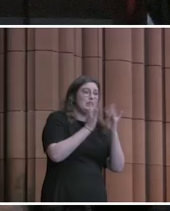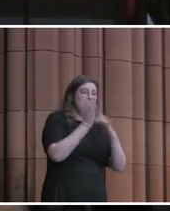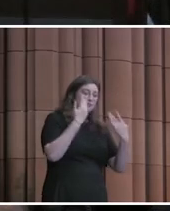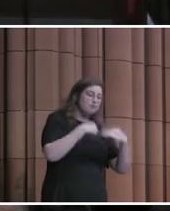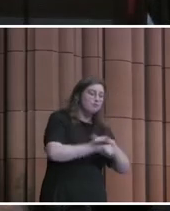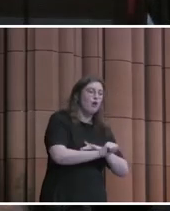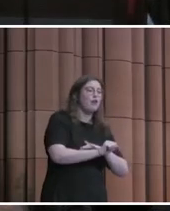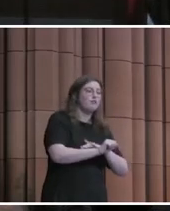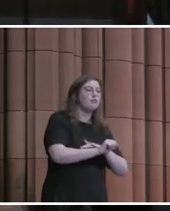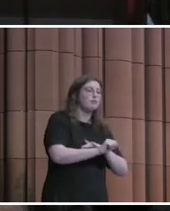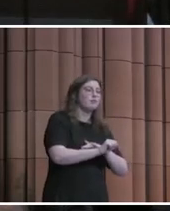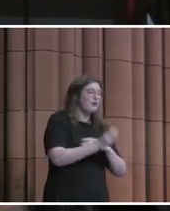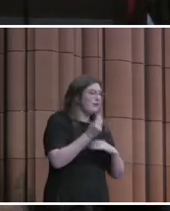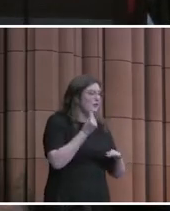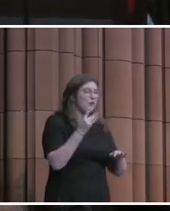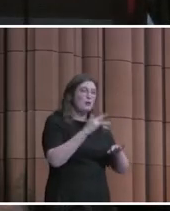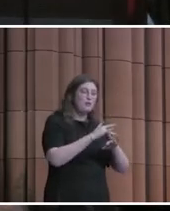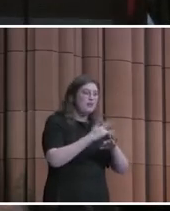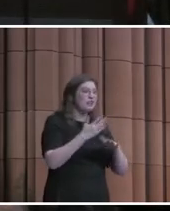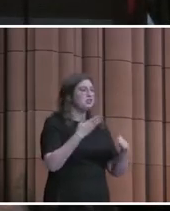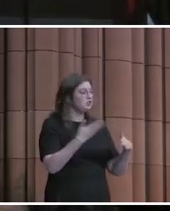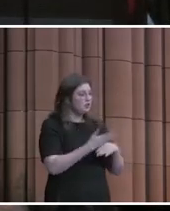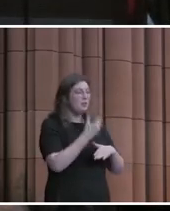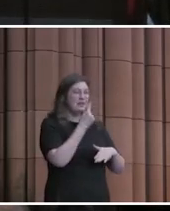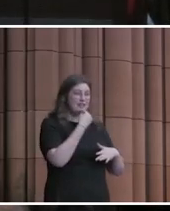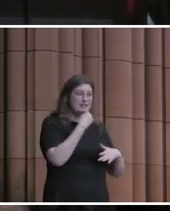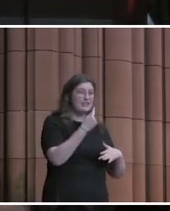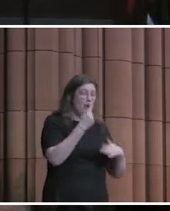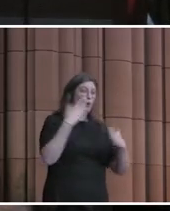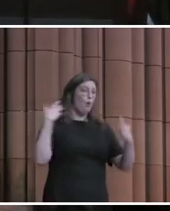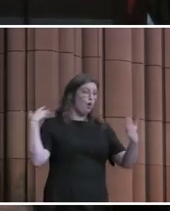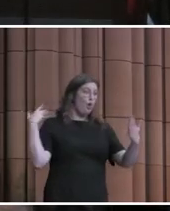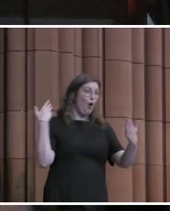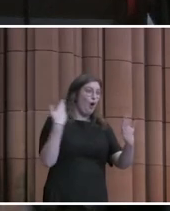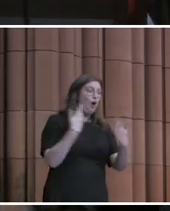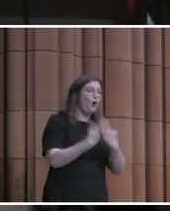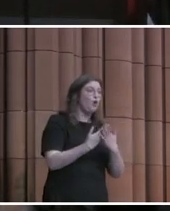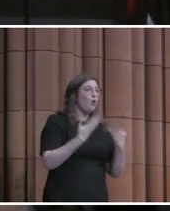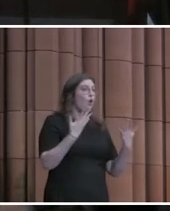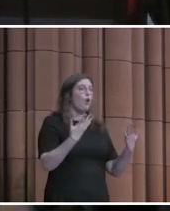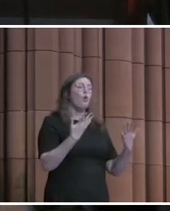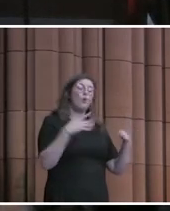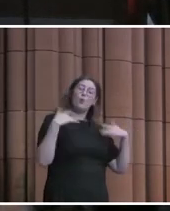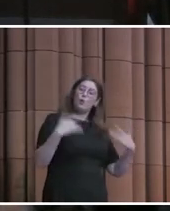And very few professions can claim to have either as long nor as distinguished an intellectual